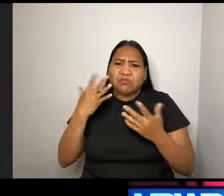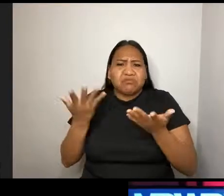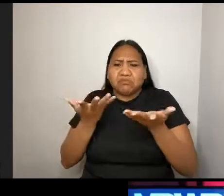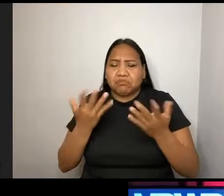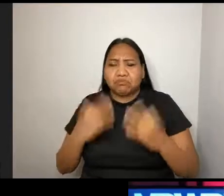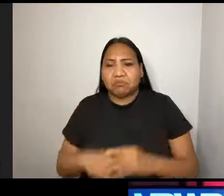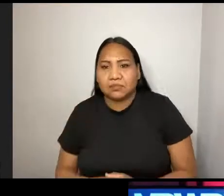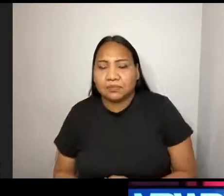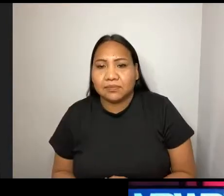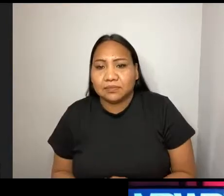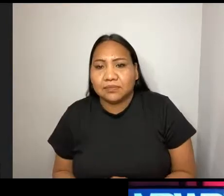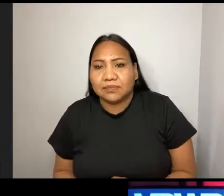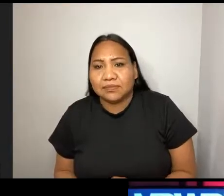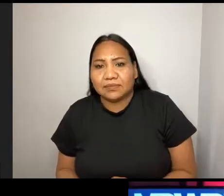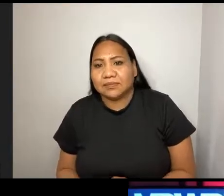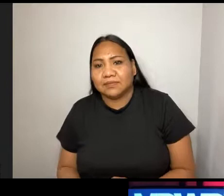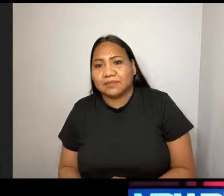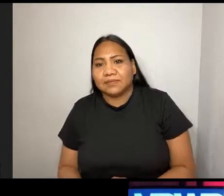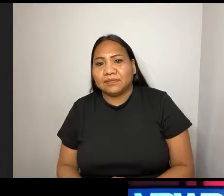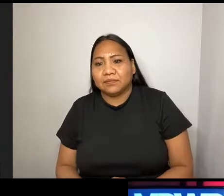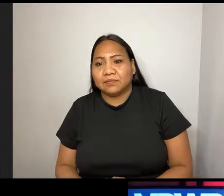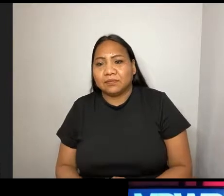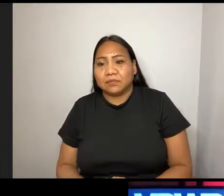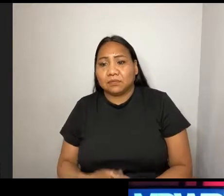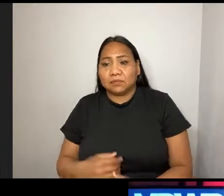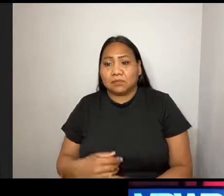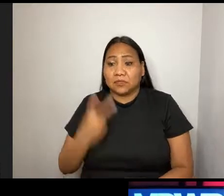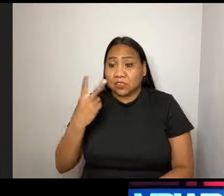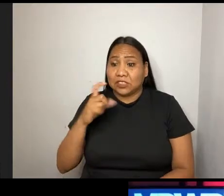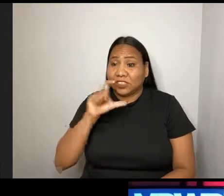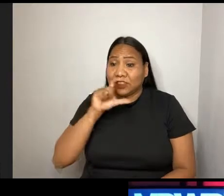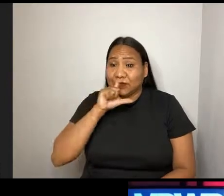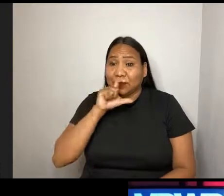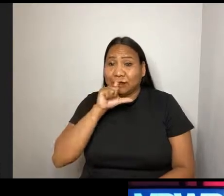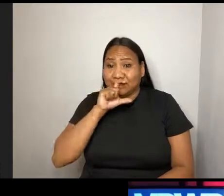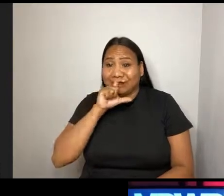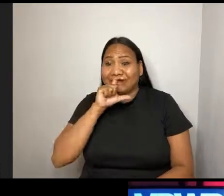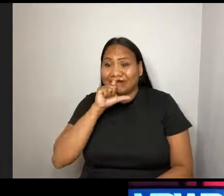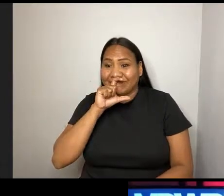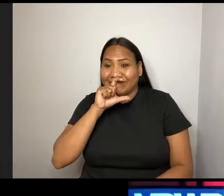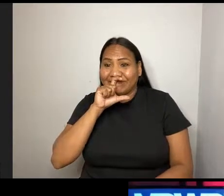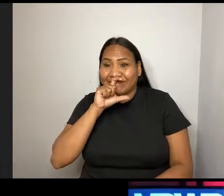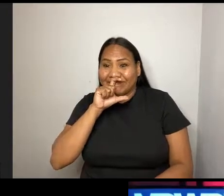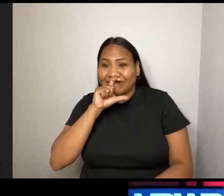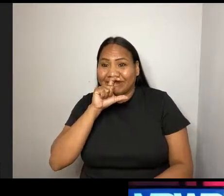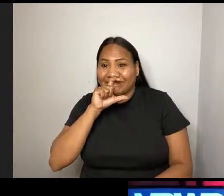Eagles is answering that question, if you have questions for us, please put it in a Q&A so we can